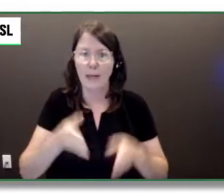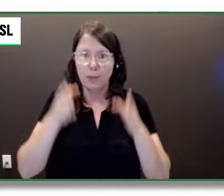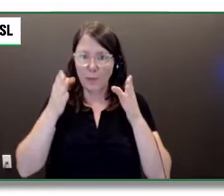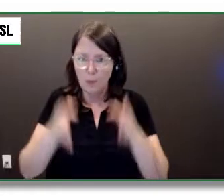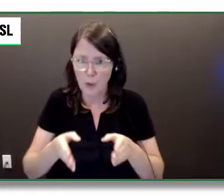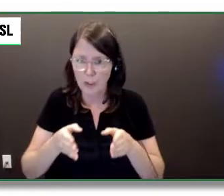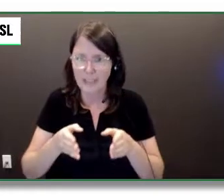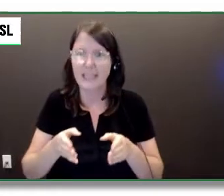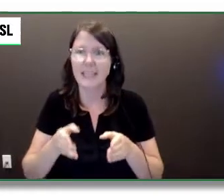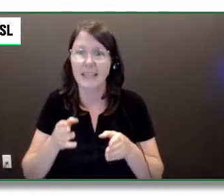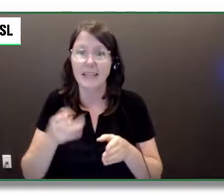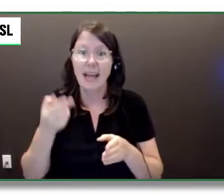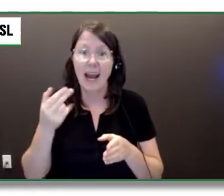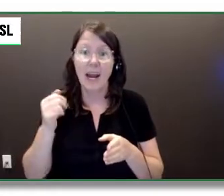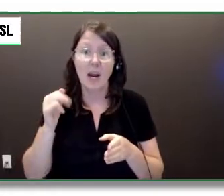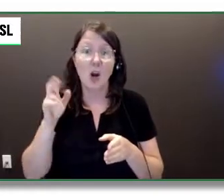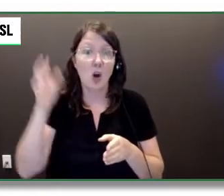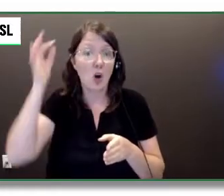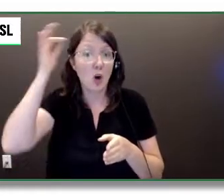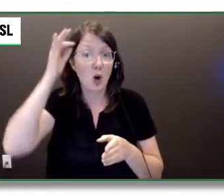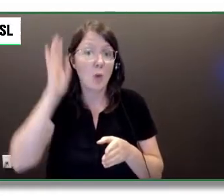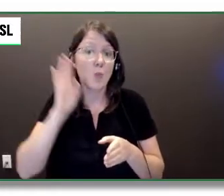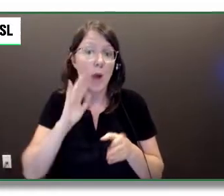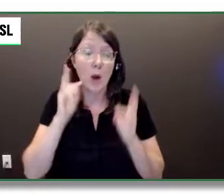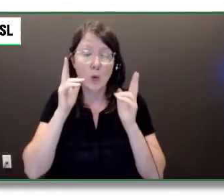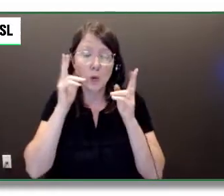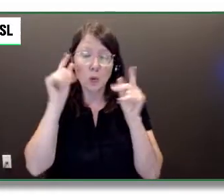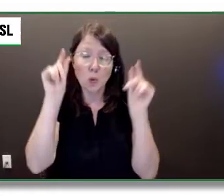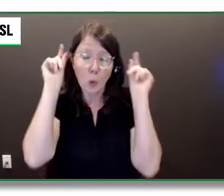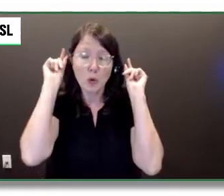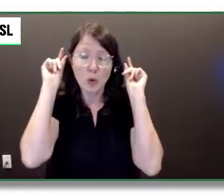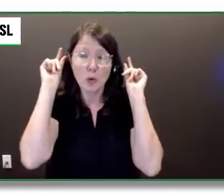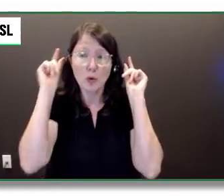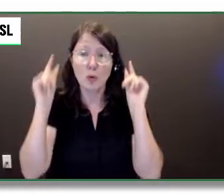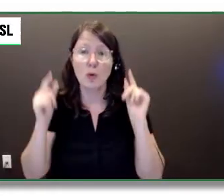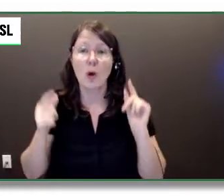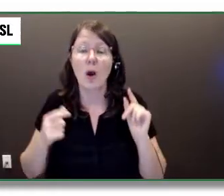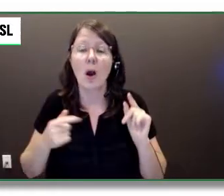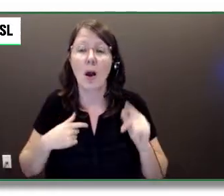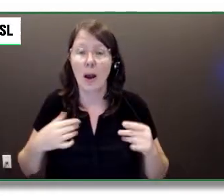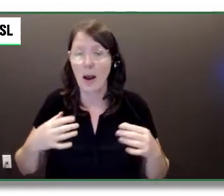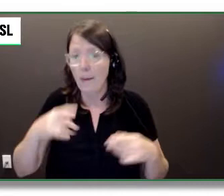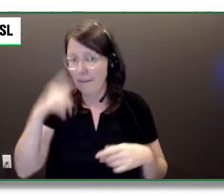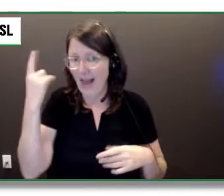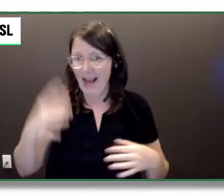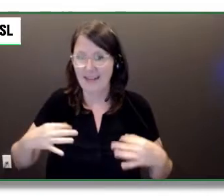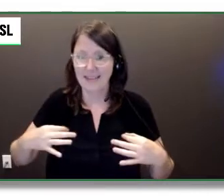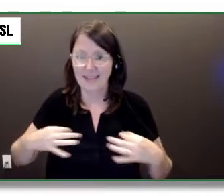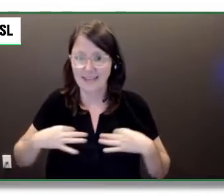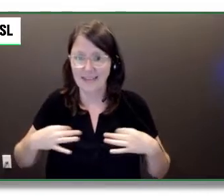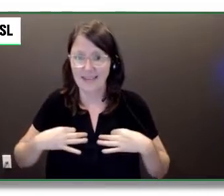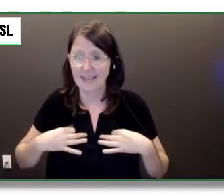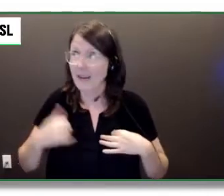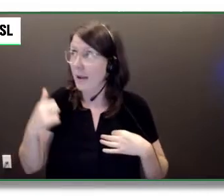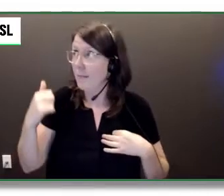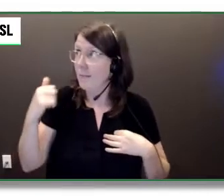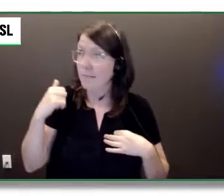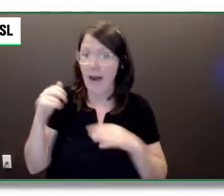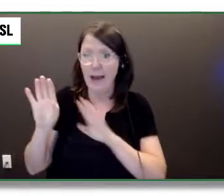a black t-shirt and I'm in front of a white door on one side and a blue wall on the other.